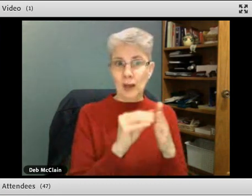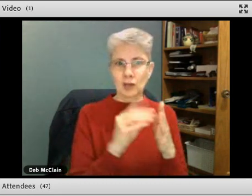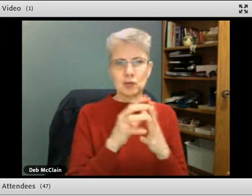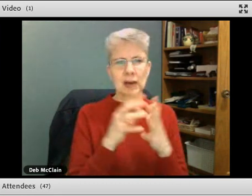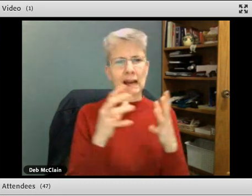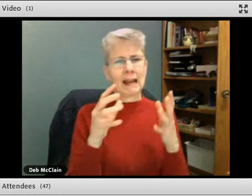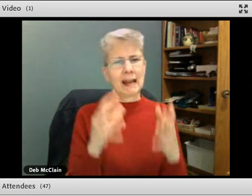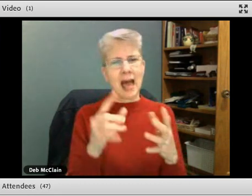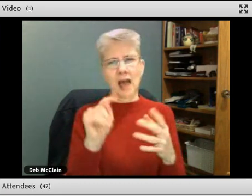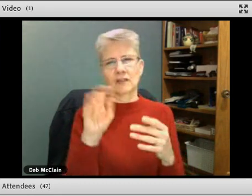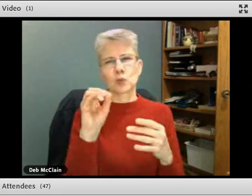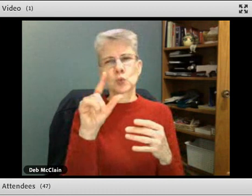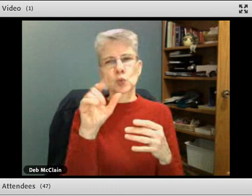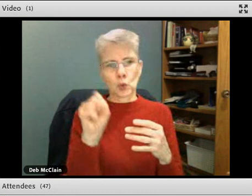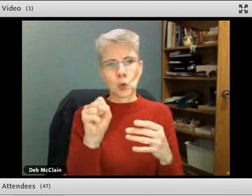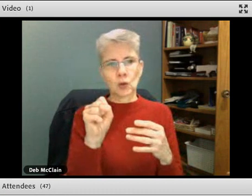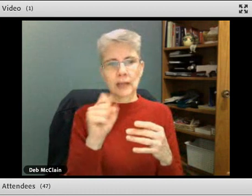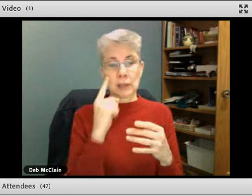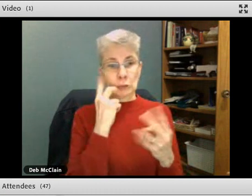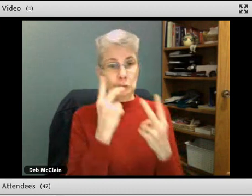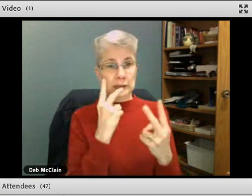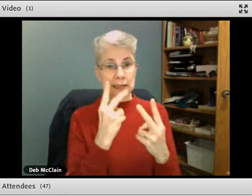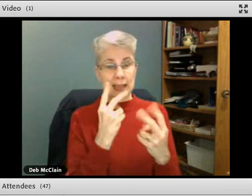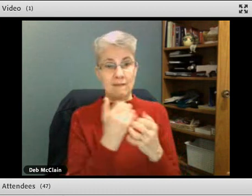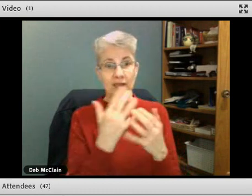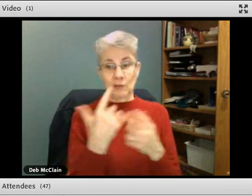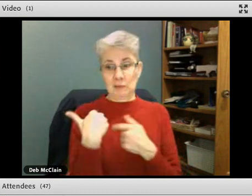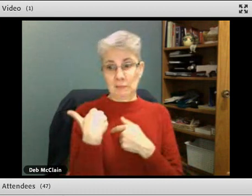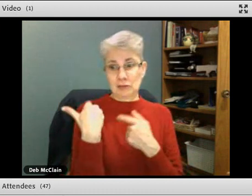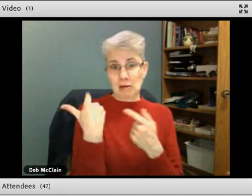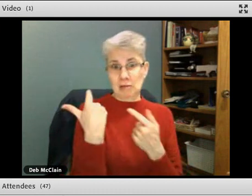we've been talking about. You need local practice guides.